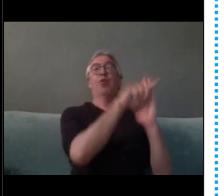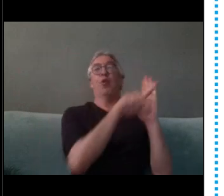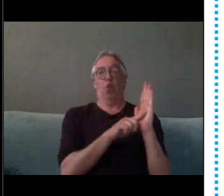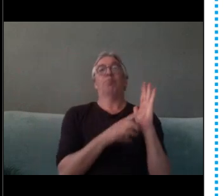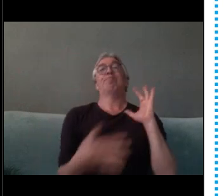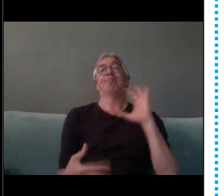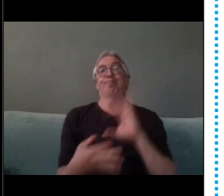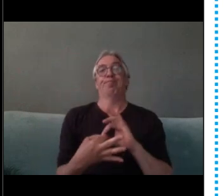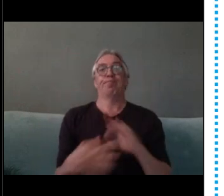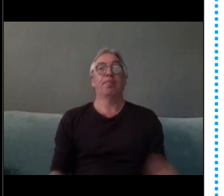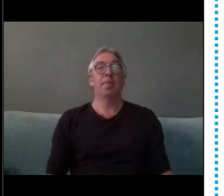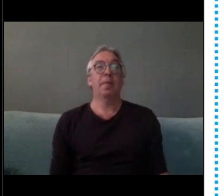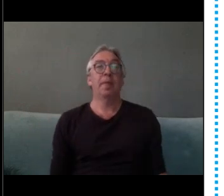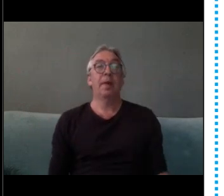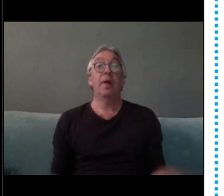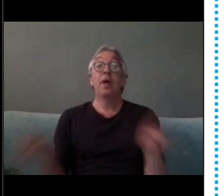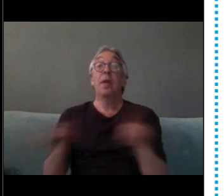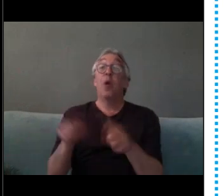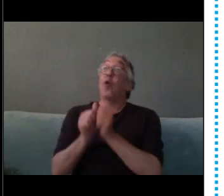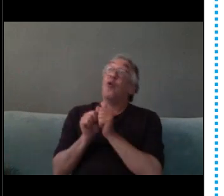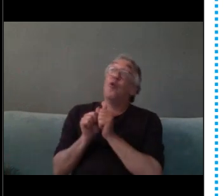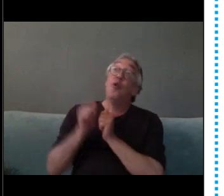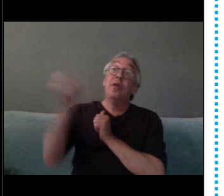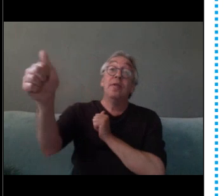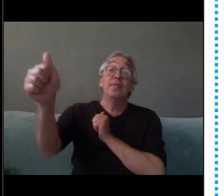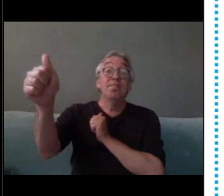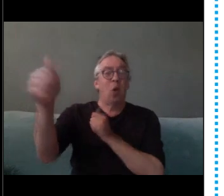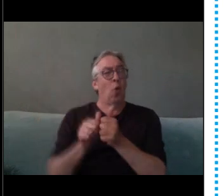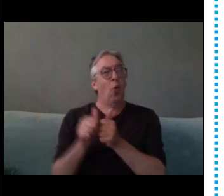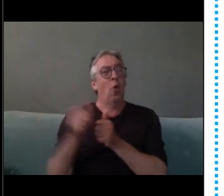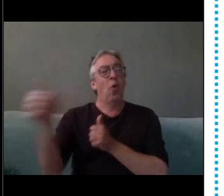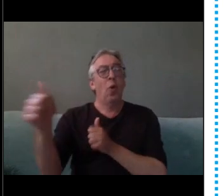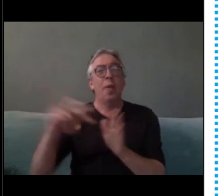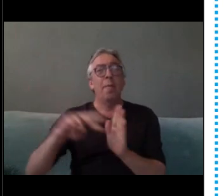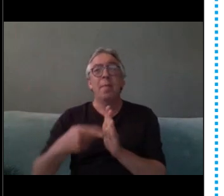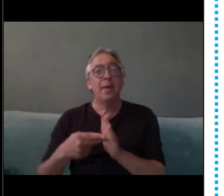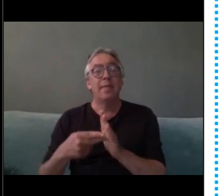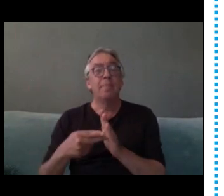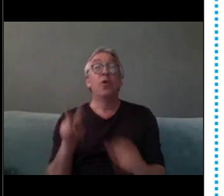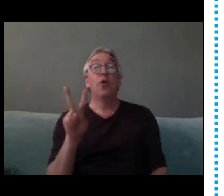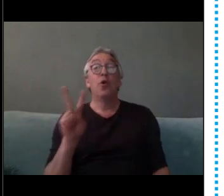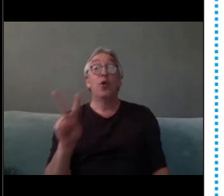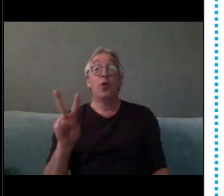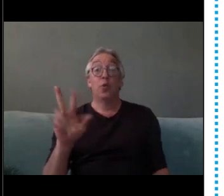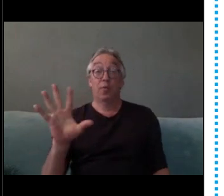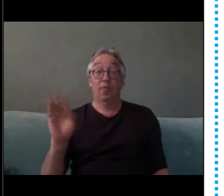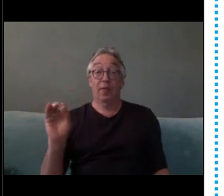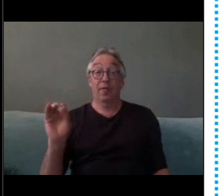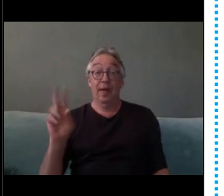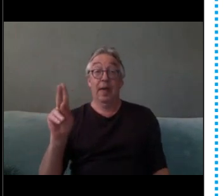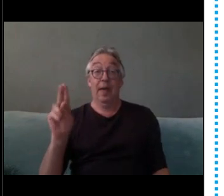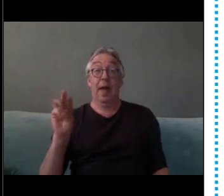bus and coach travel which means 250 kilometres or more distance. Under this you have a guarantee for assistance.